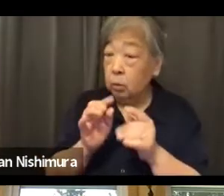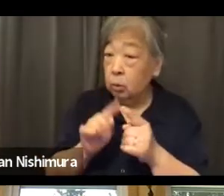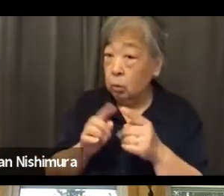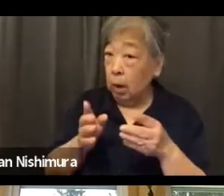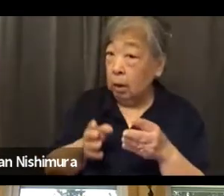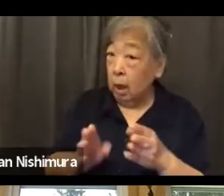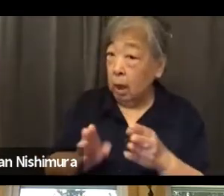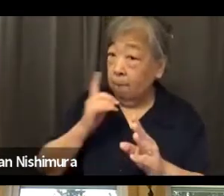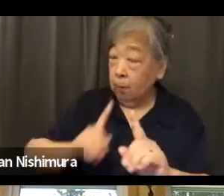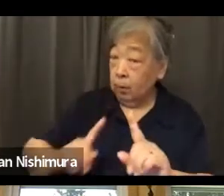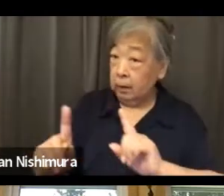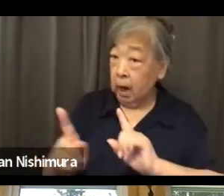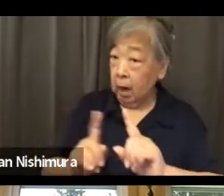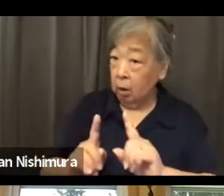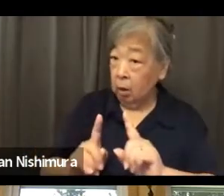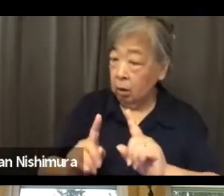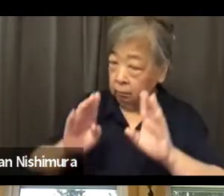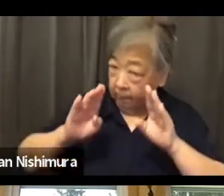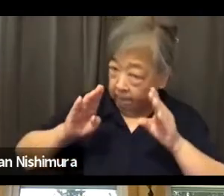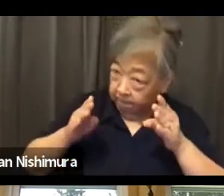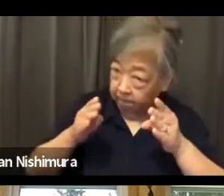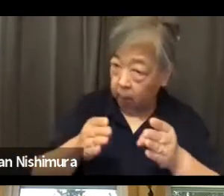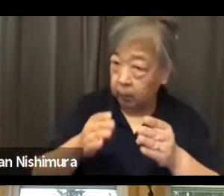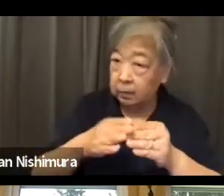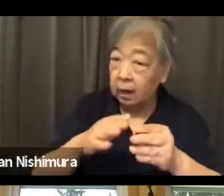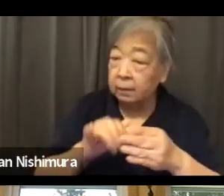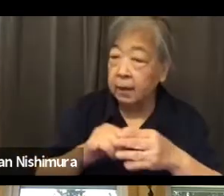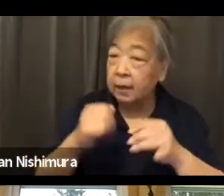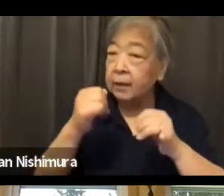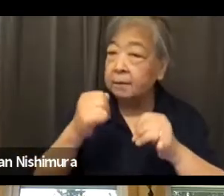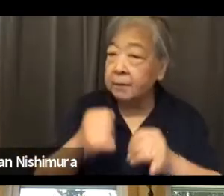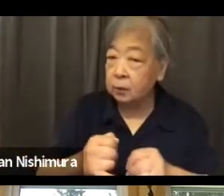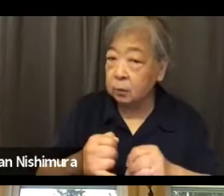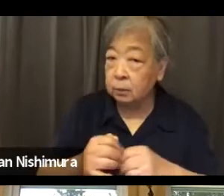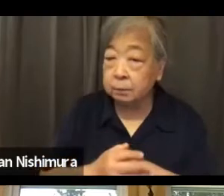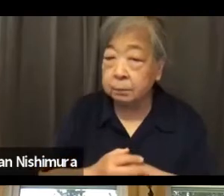to focus on that individuality.